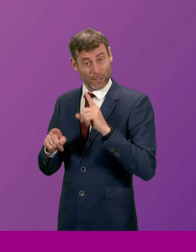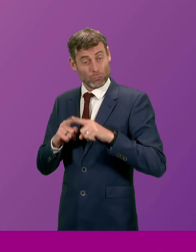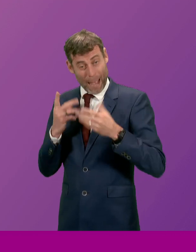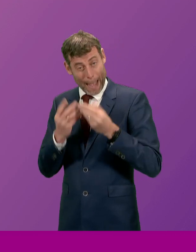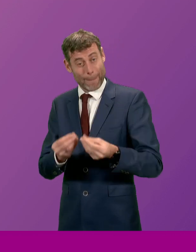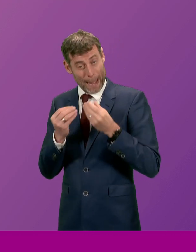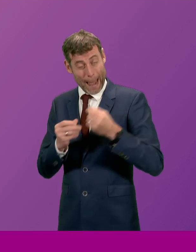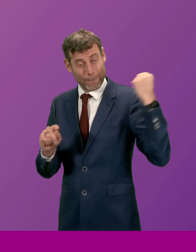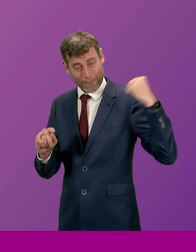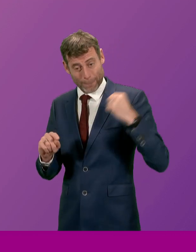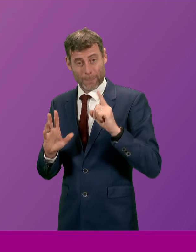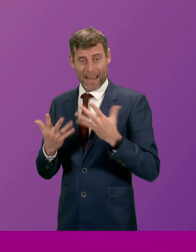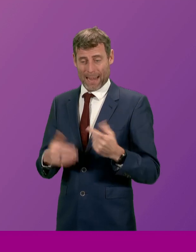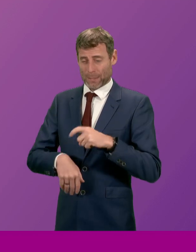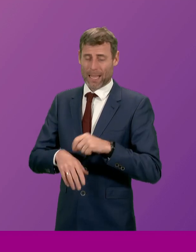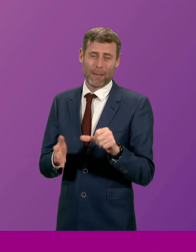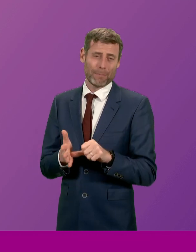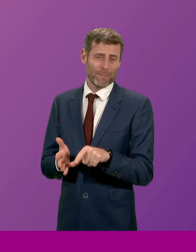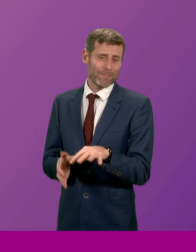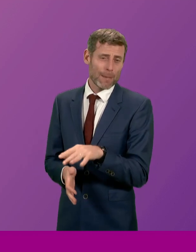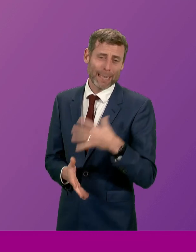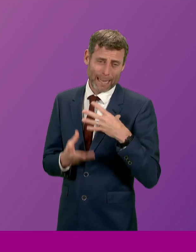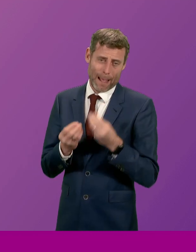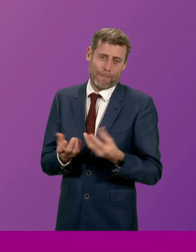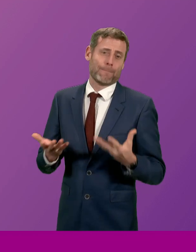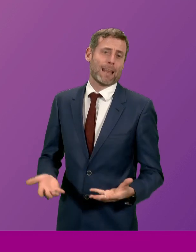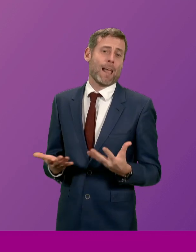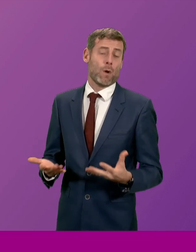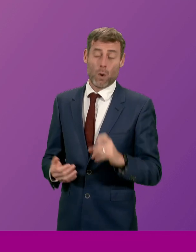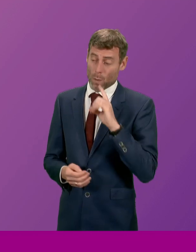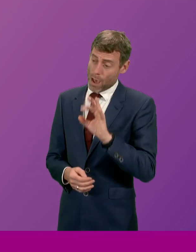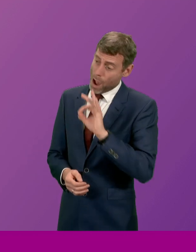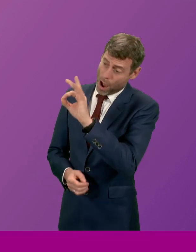Time is running out. Will the First Minister ask the health secretary urgently to meet